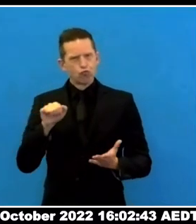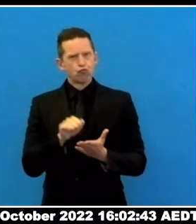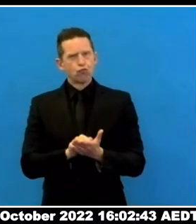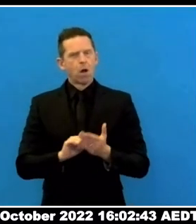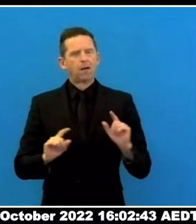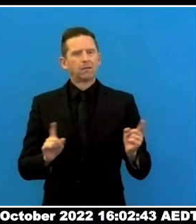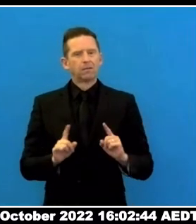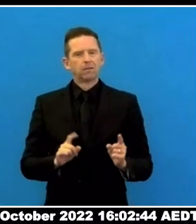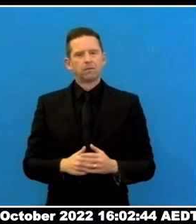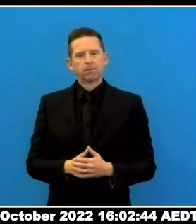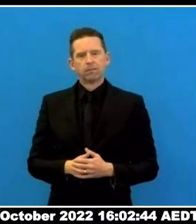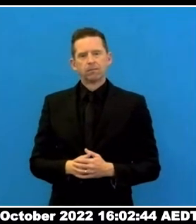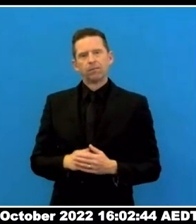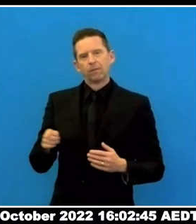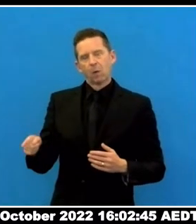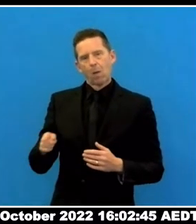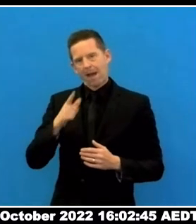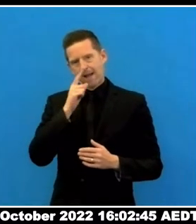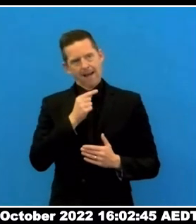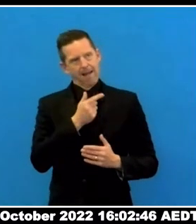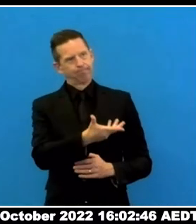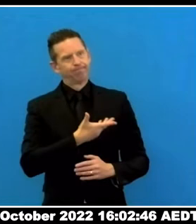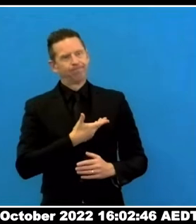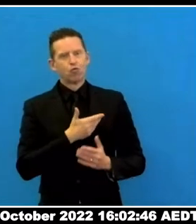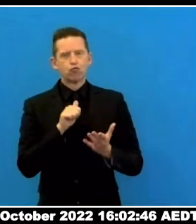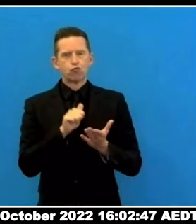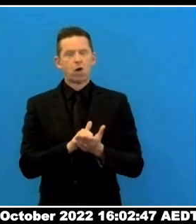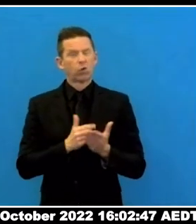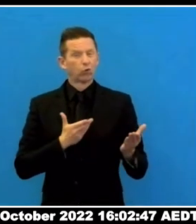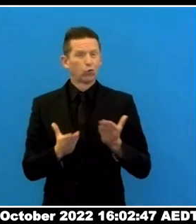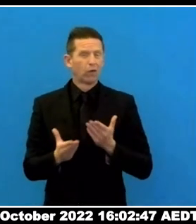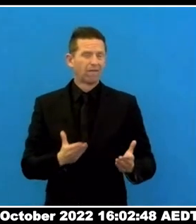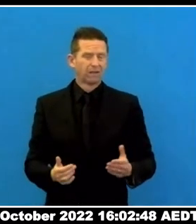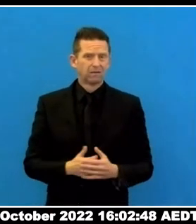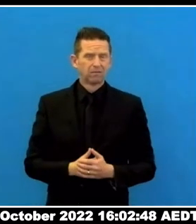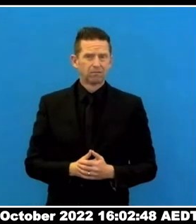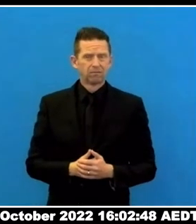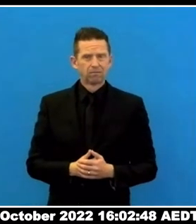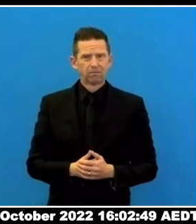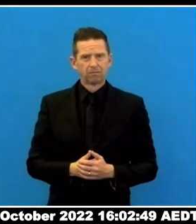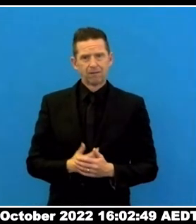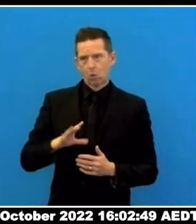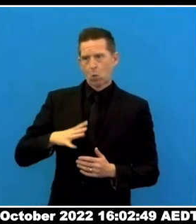So, they will get that, you know, the right service and they will not, you know, disappoint.